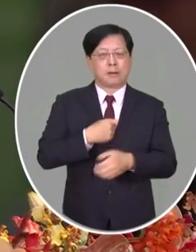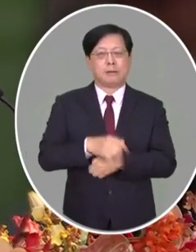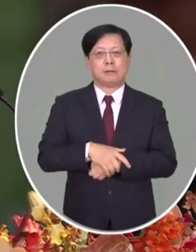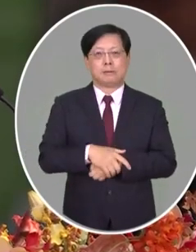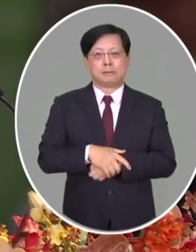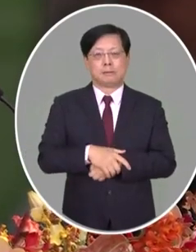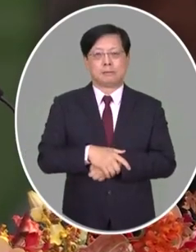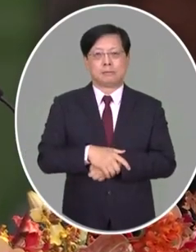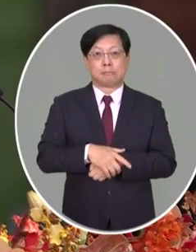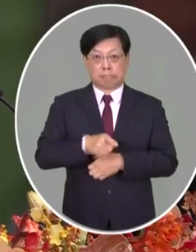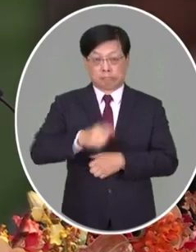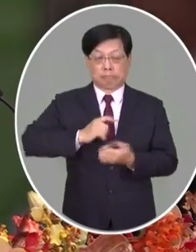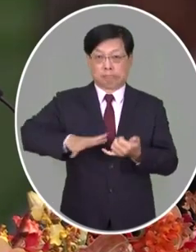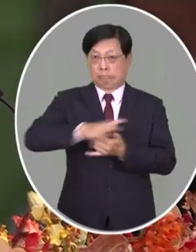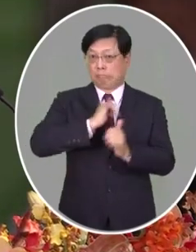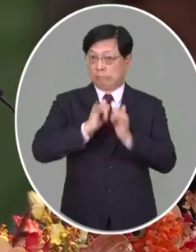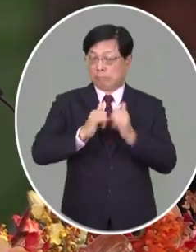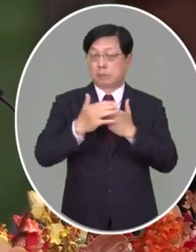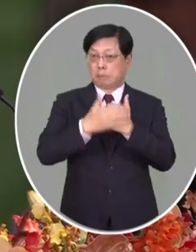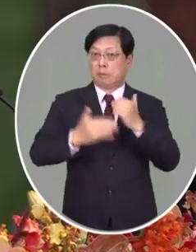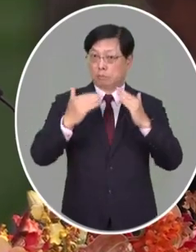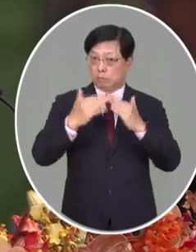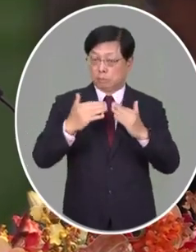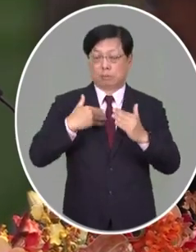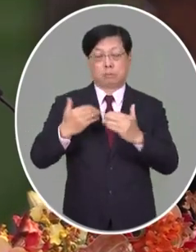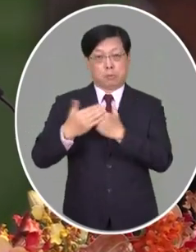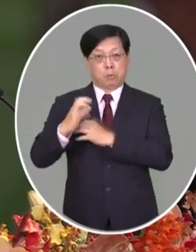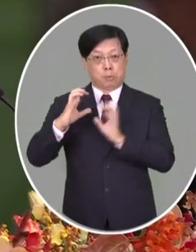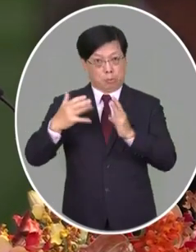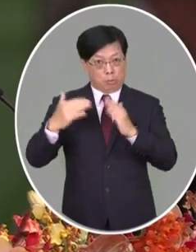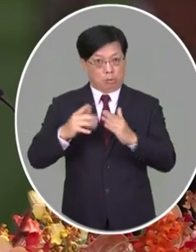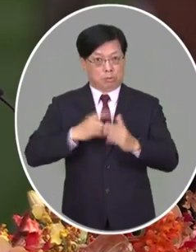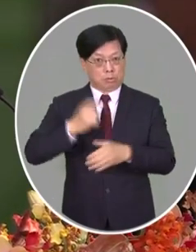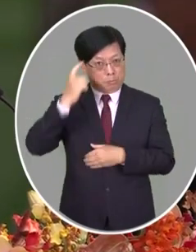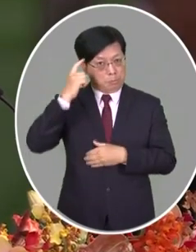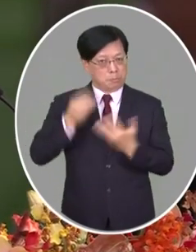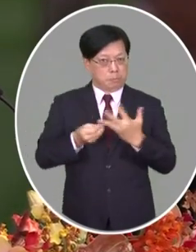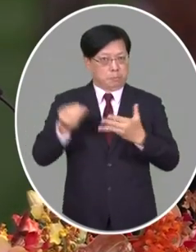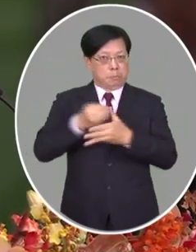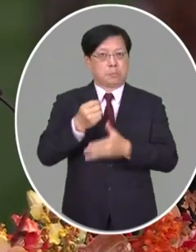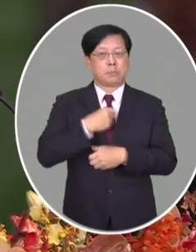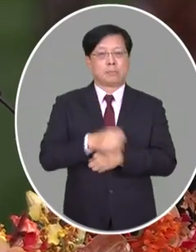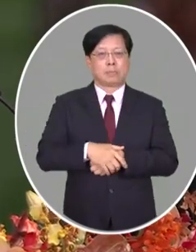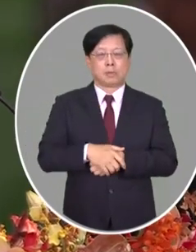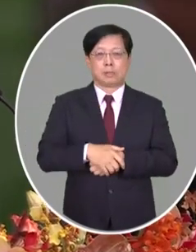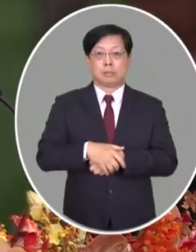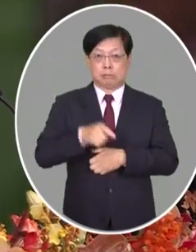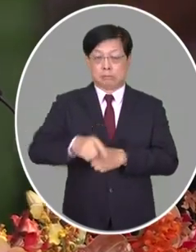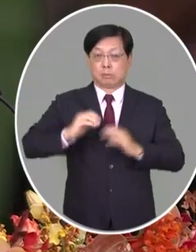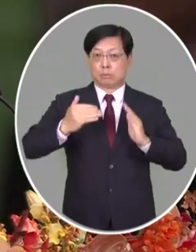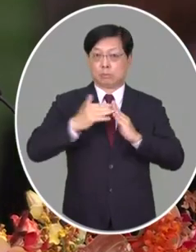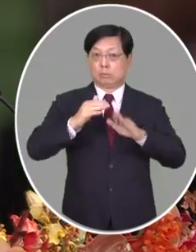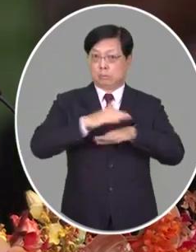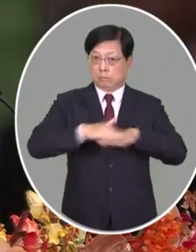and enhance the national defense of our country. Improve national security and rule of law